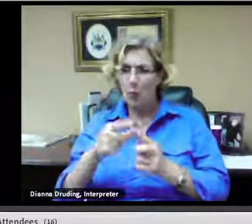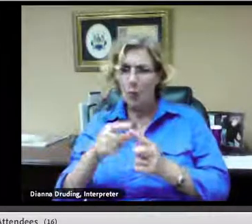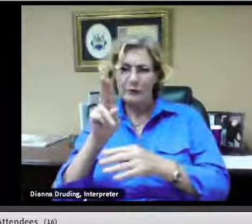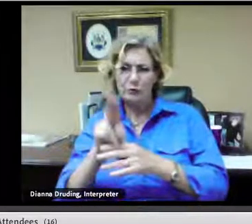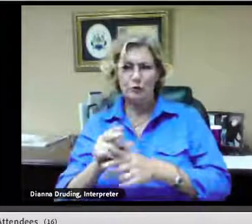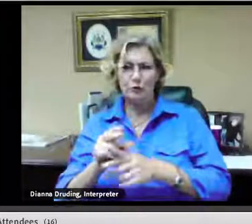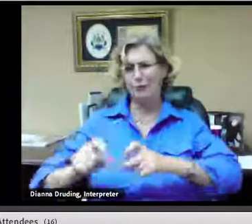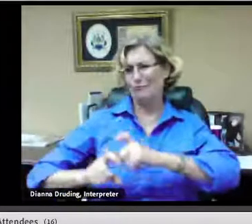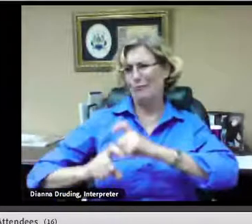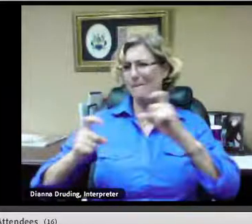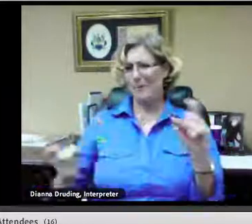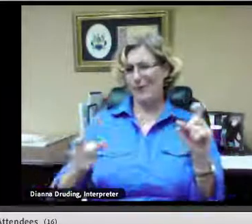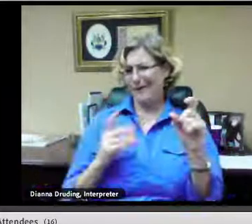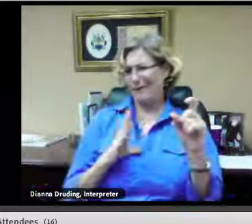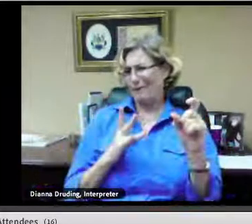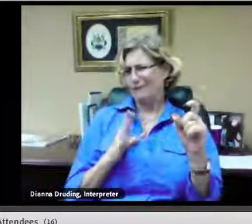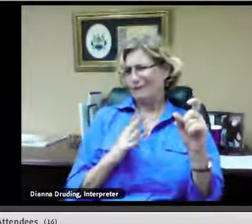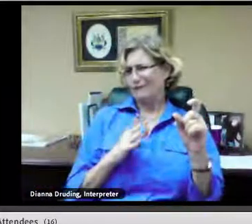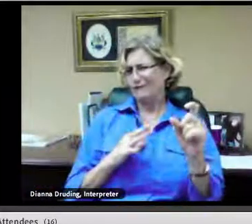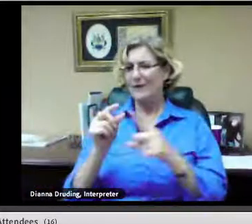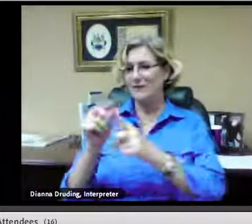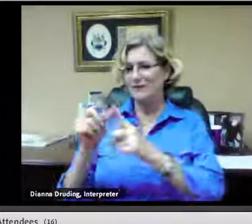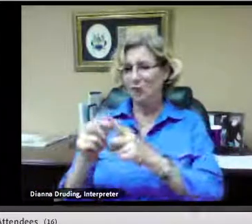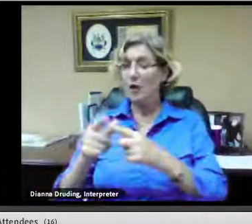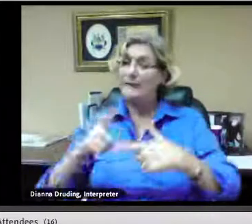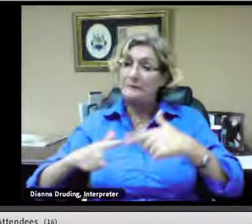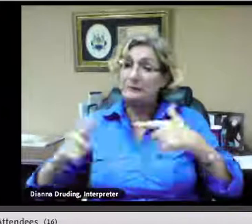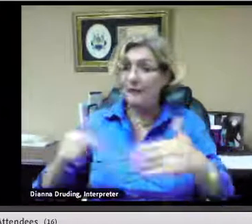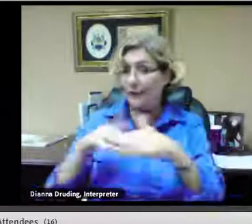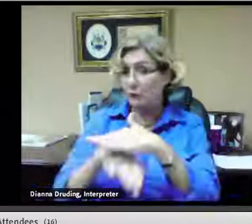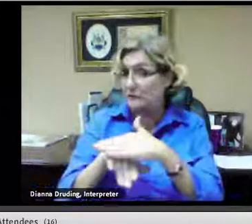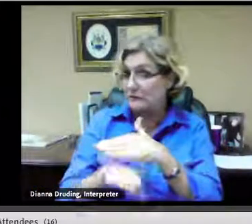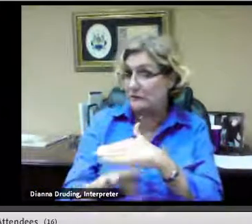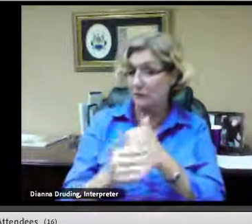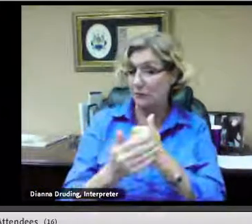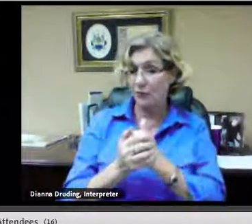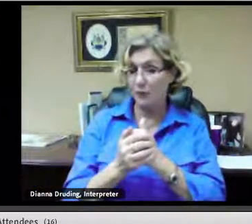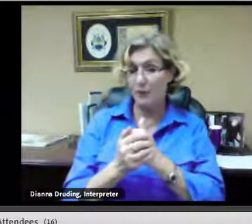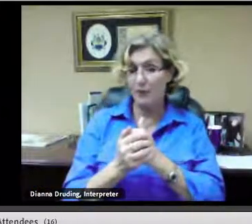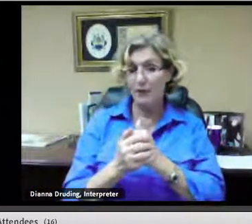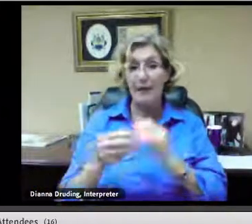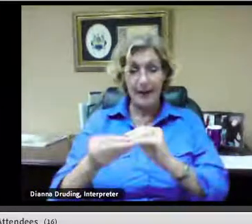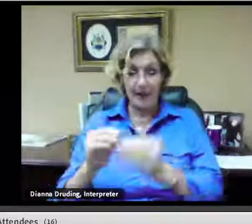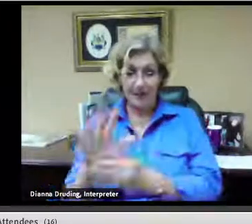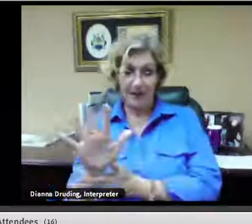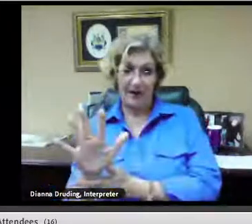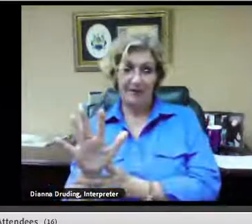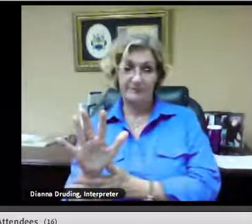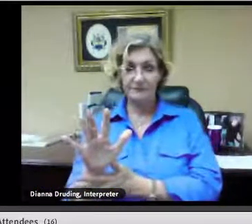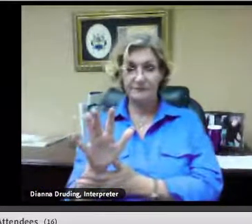You know, is our language accessible? Number five -- designed for use by anyone